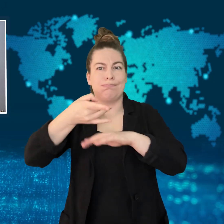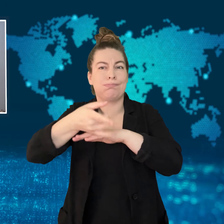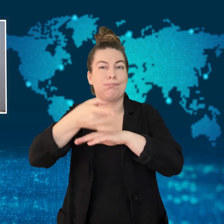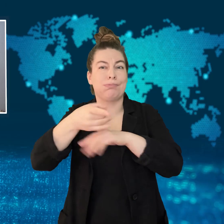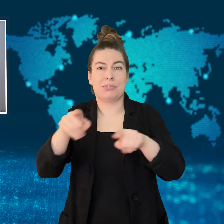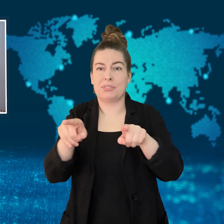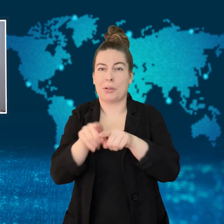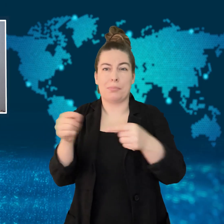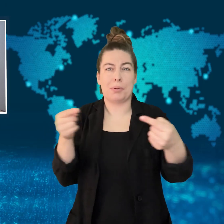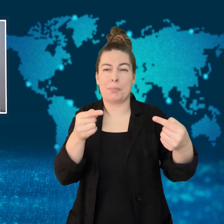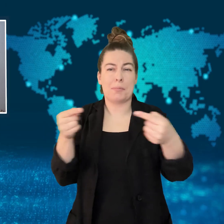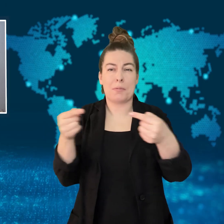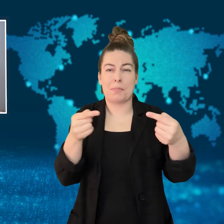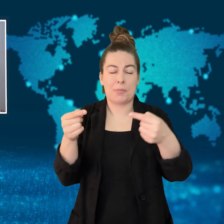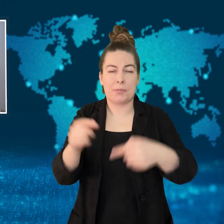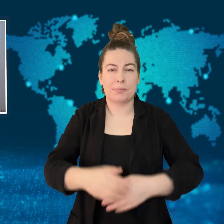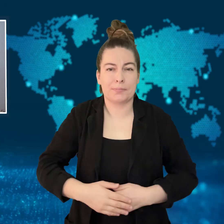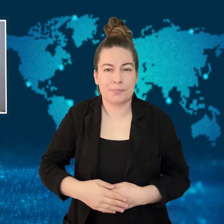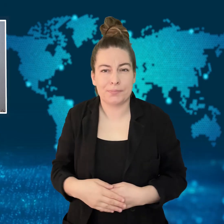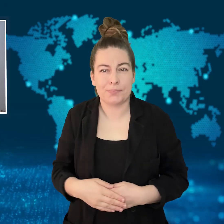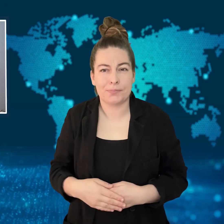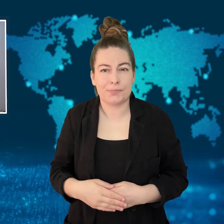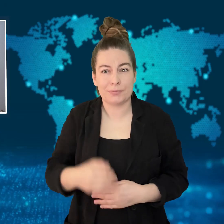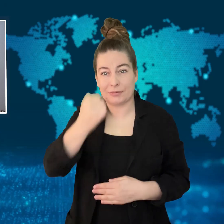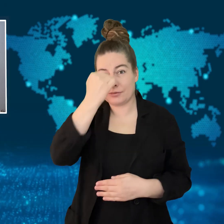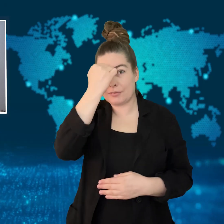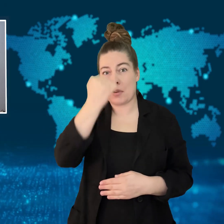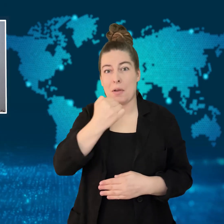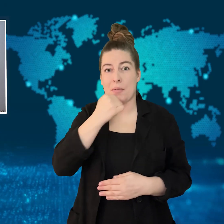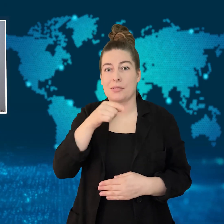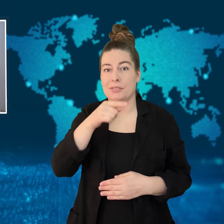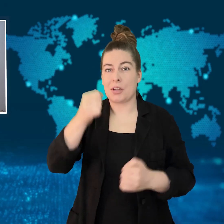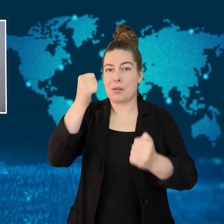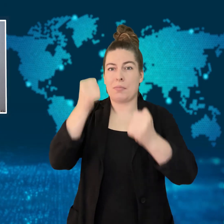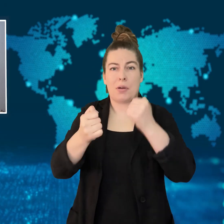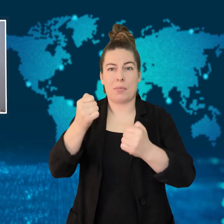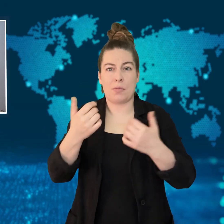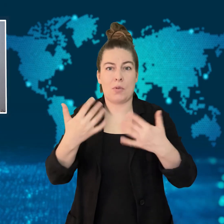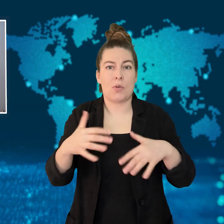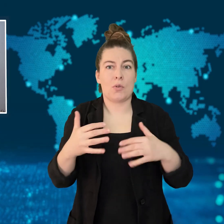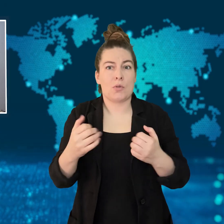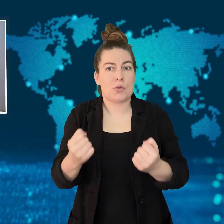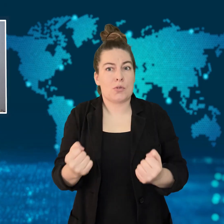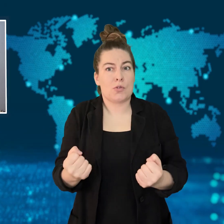and has recently fired 10 rockets at the country,